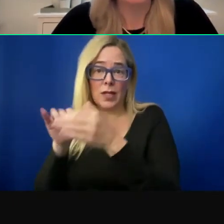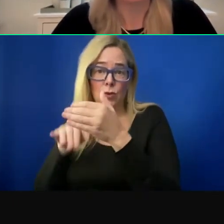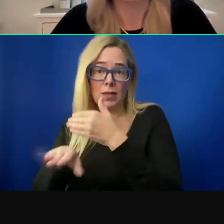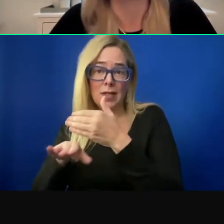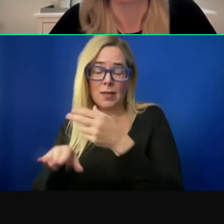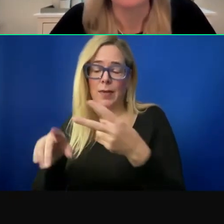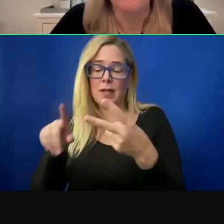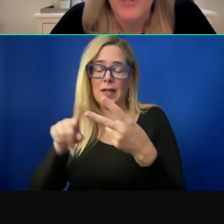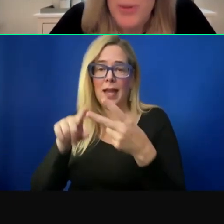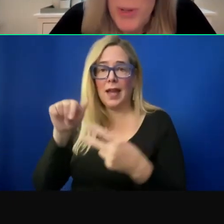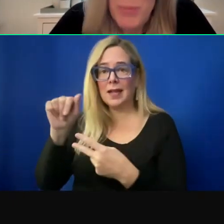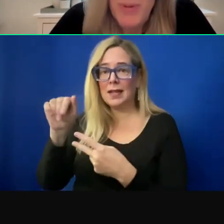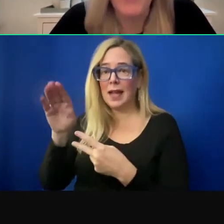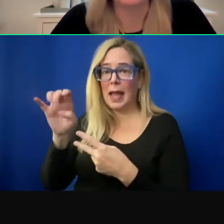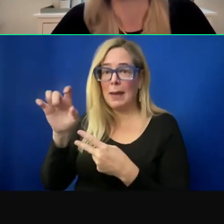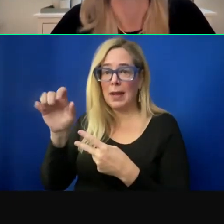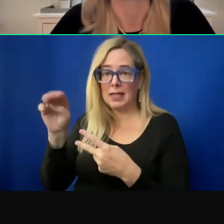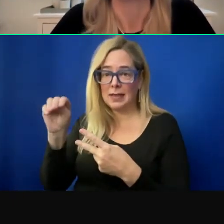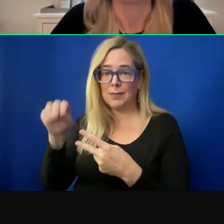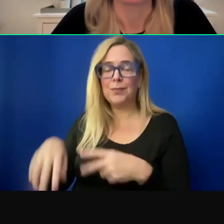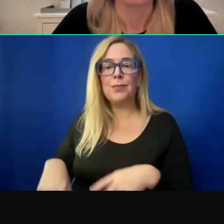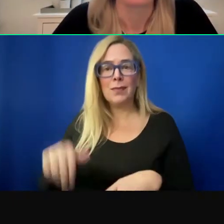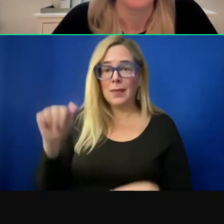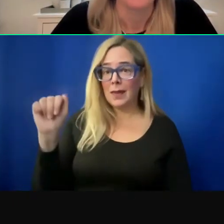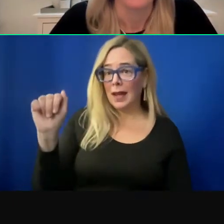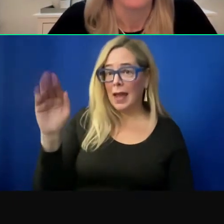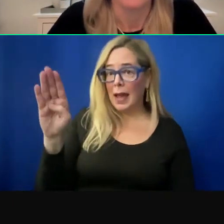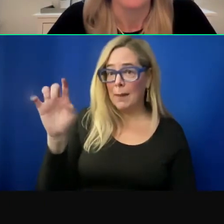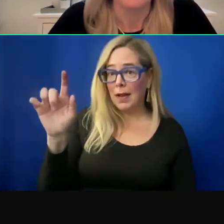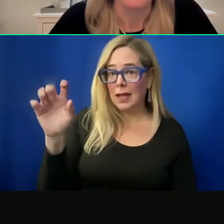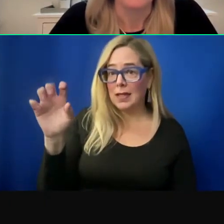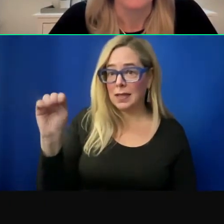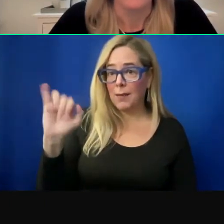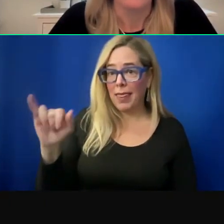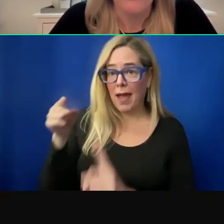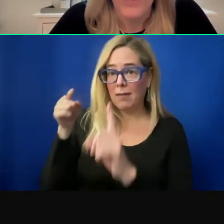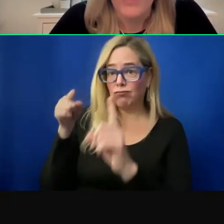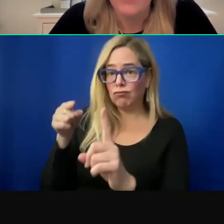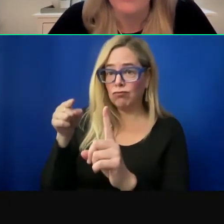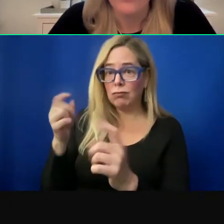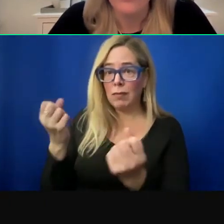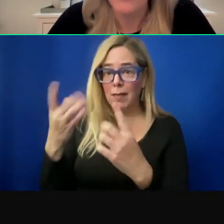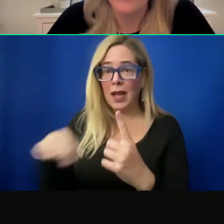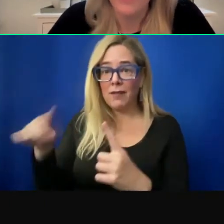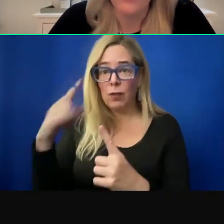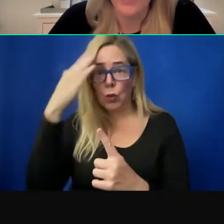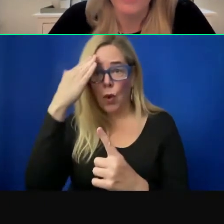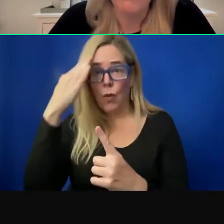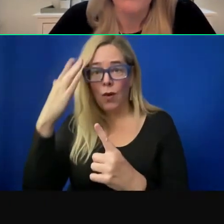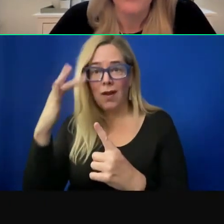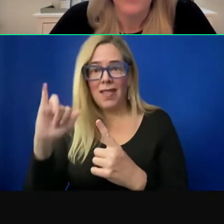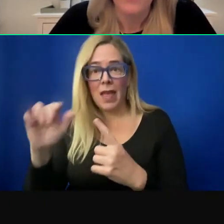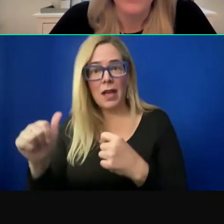Ableism, as I'm sure as most people in the audience know, is a threat to health equity,